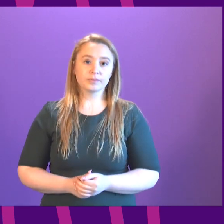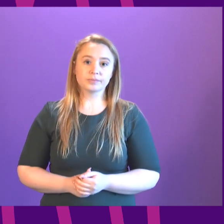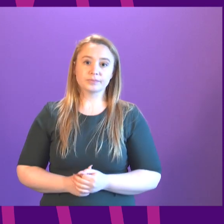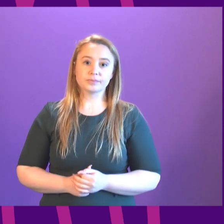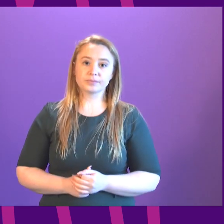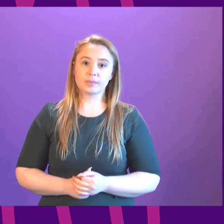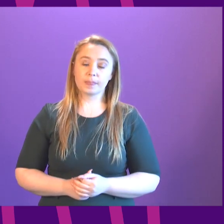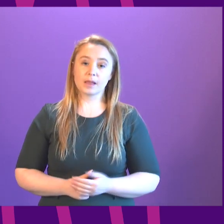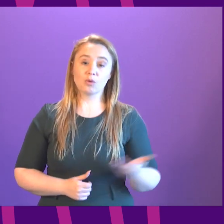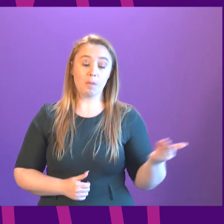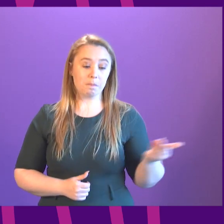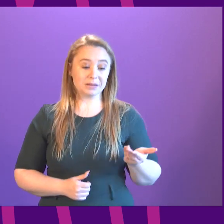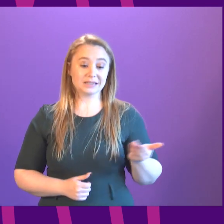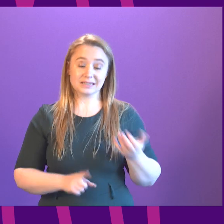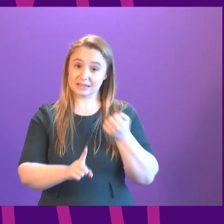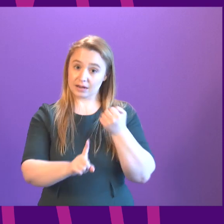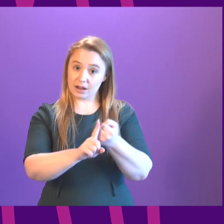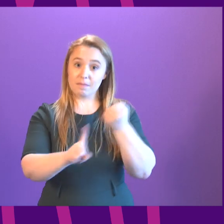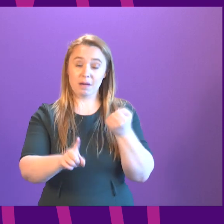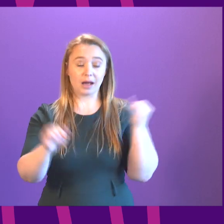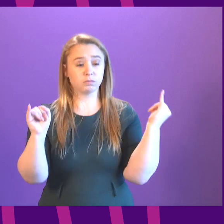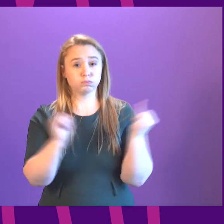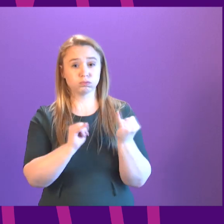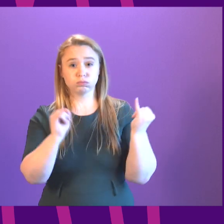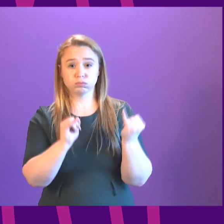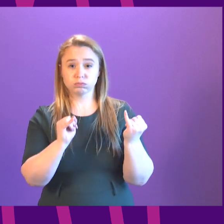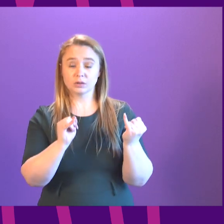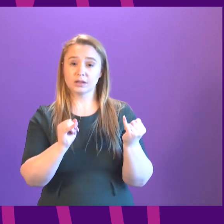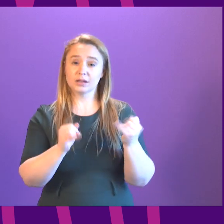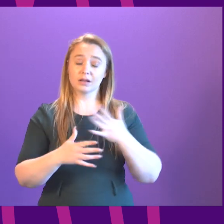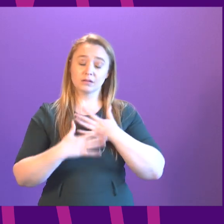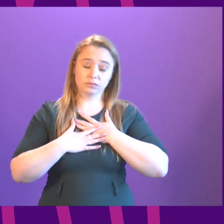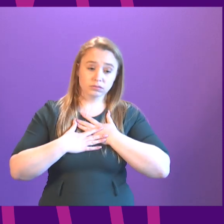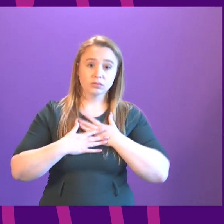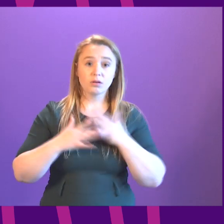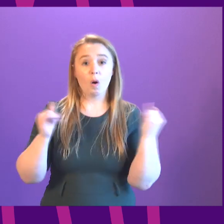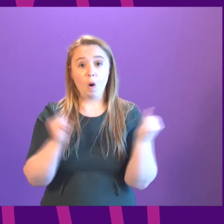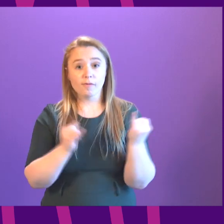impact on business is understood and is severe and heartbreaking, we would make that impact